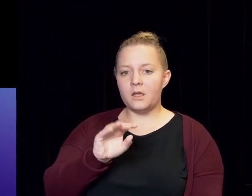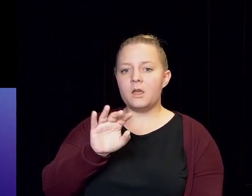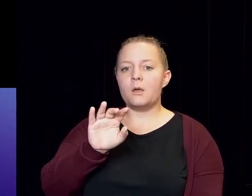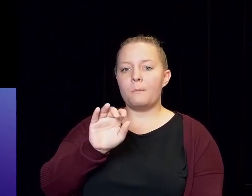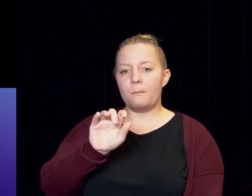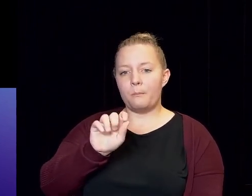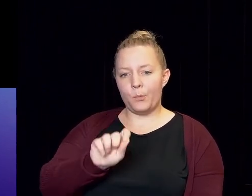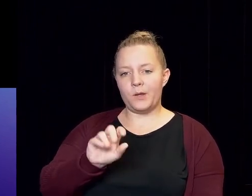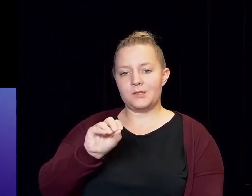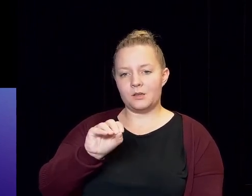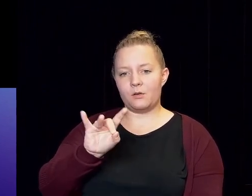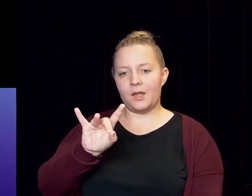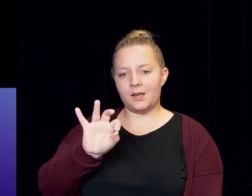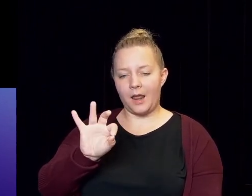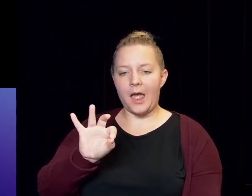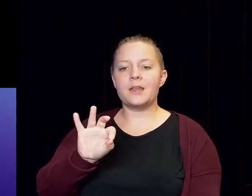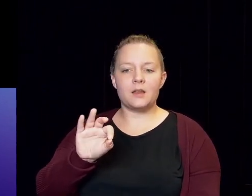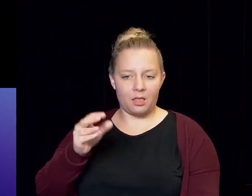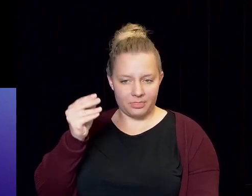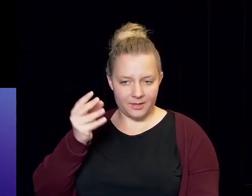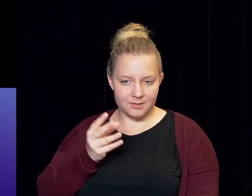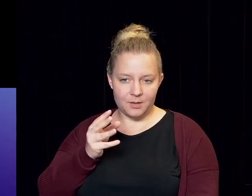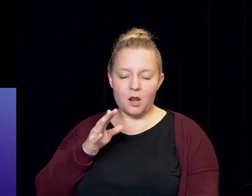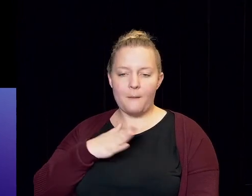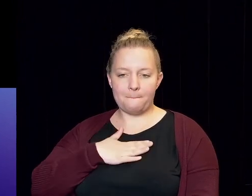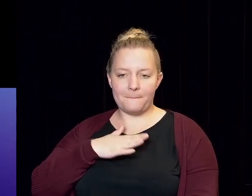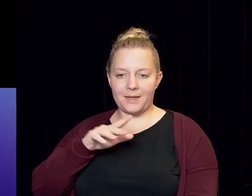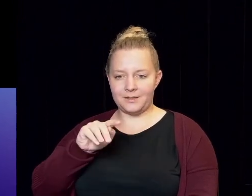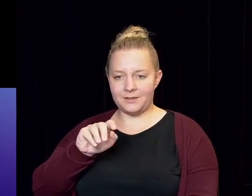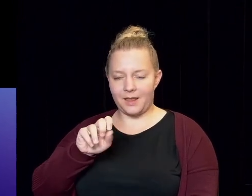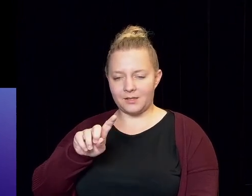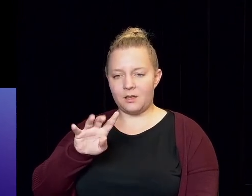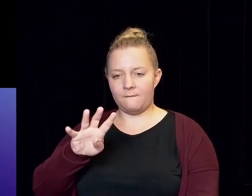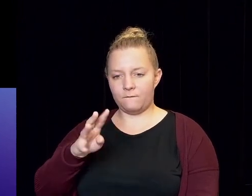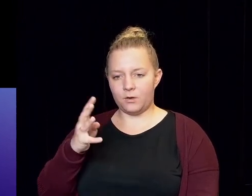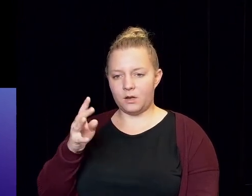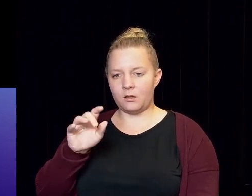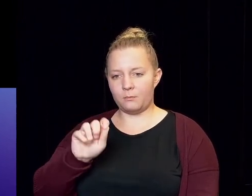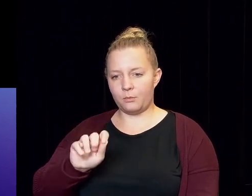lets me know that my tax will be $4.18. But, the question did not ask how much tax